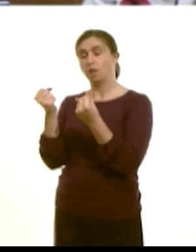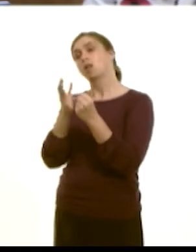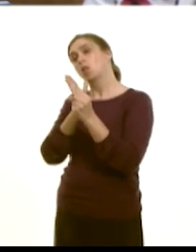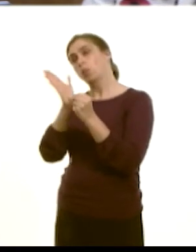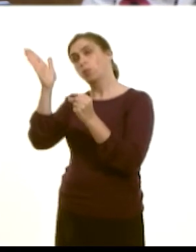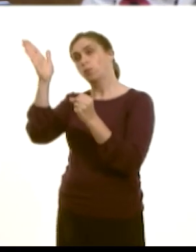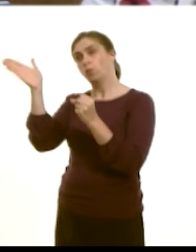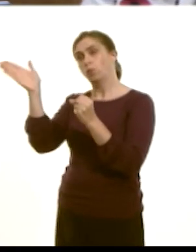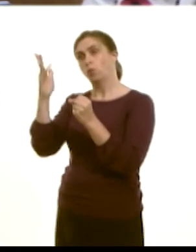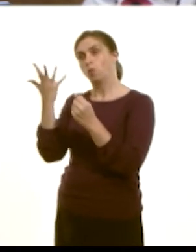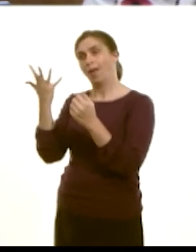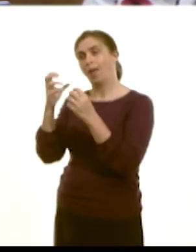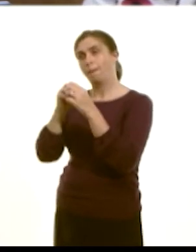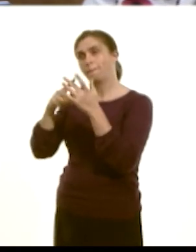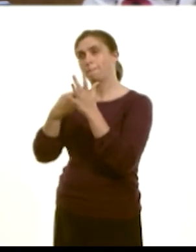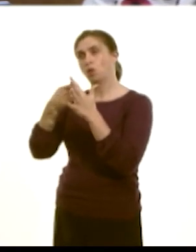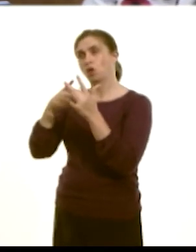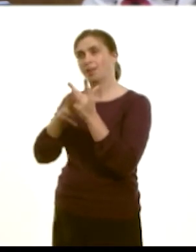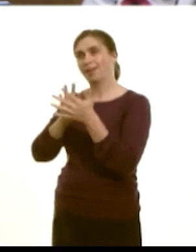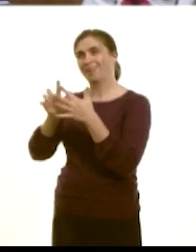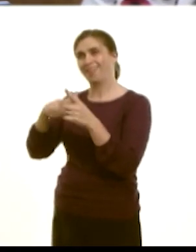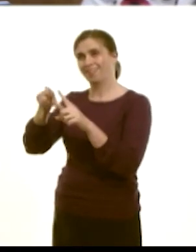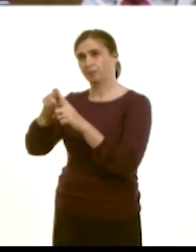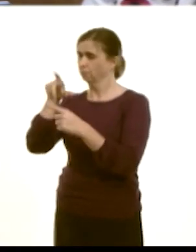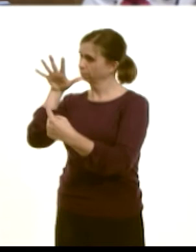That is important for the future in order to create those connections.